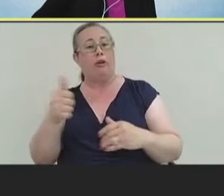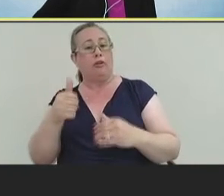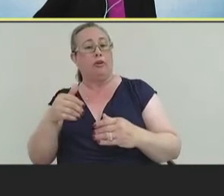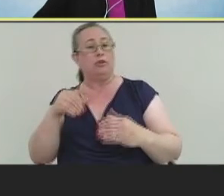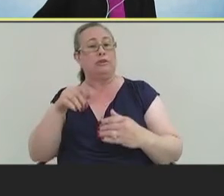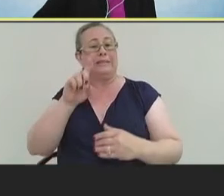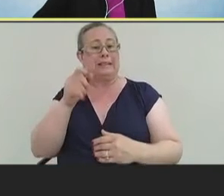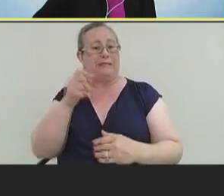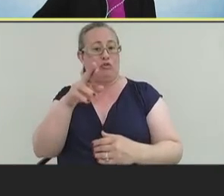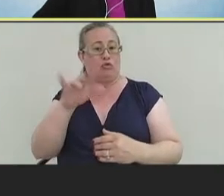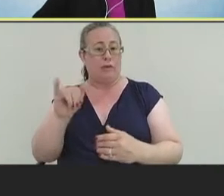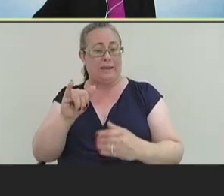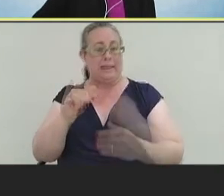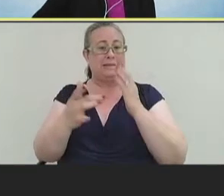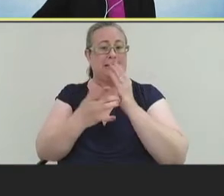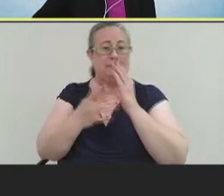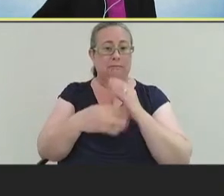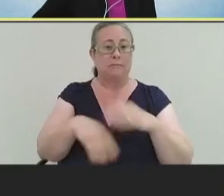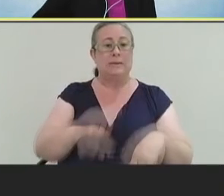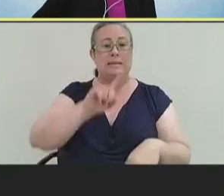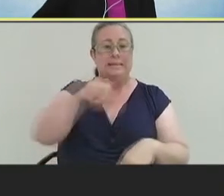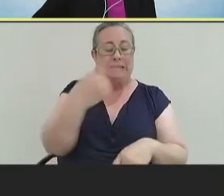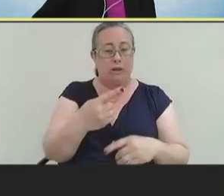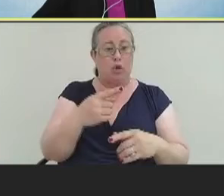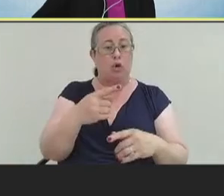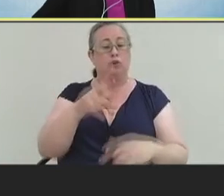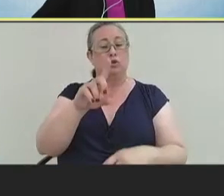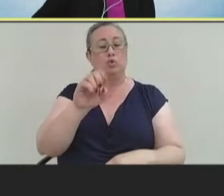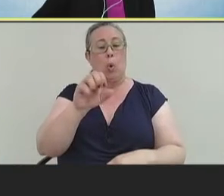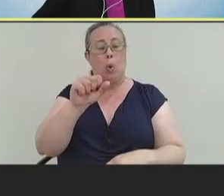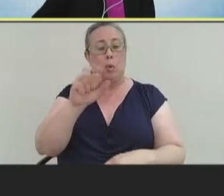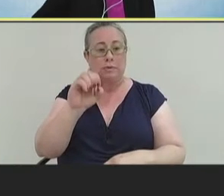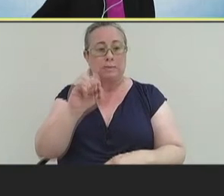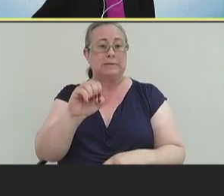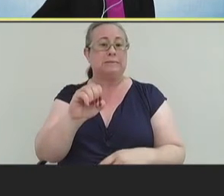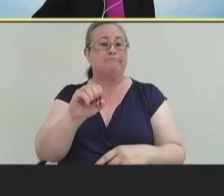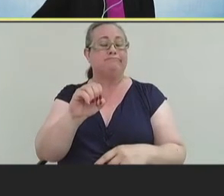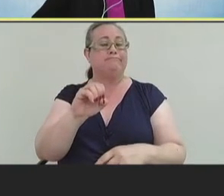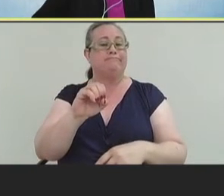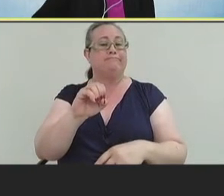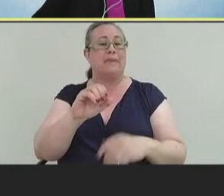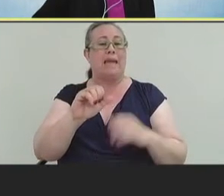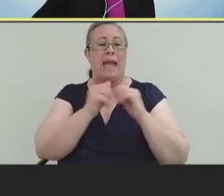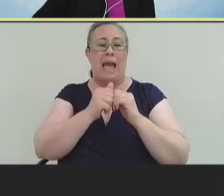looking at a single-dose formulations, how can we broadly prime using a vaccine especially in